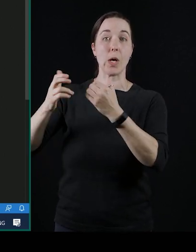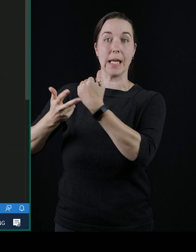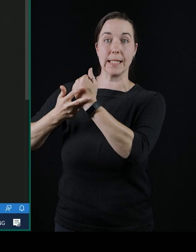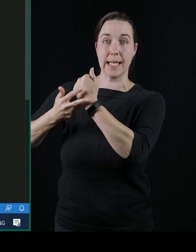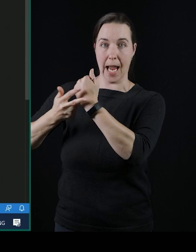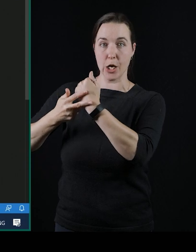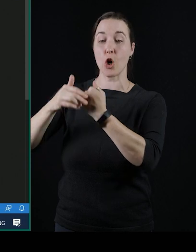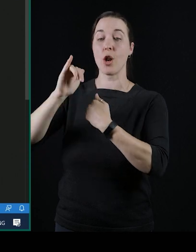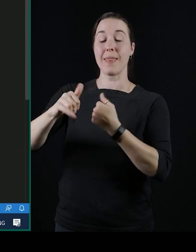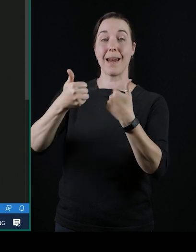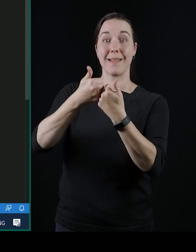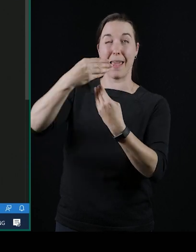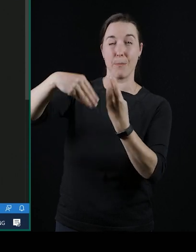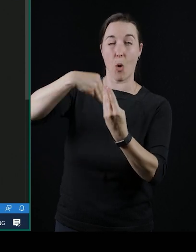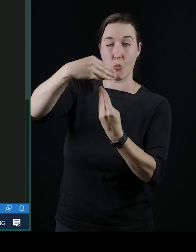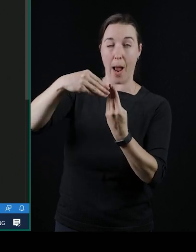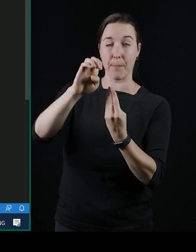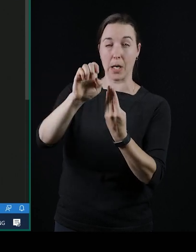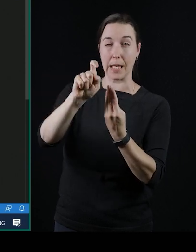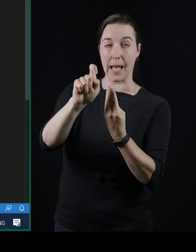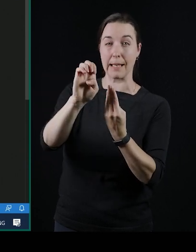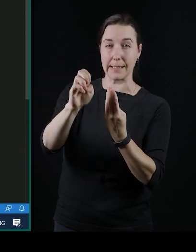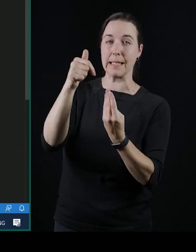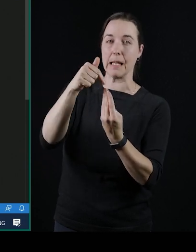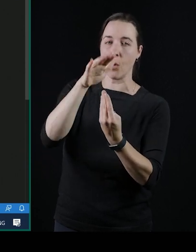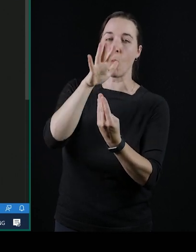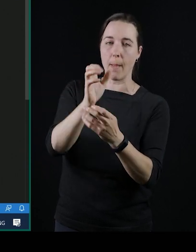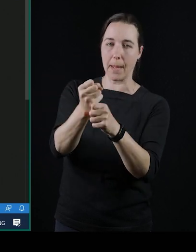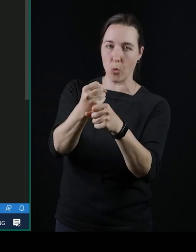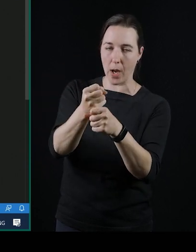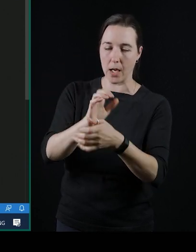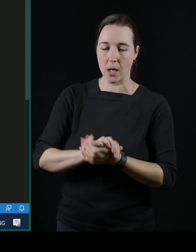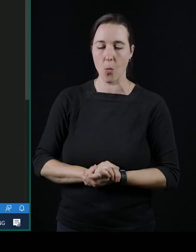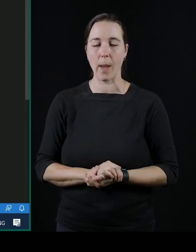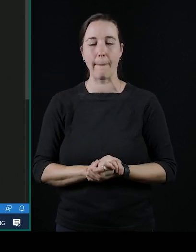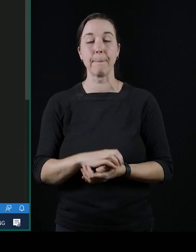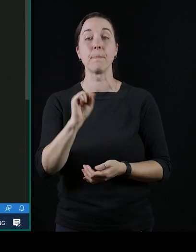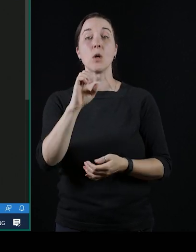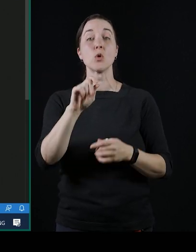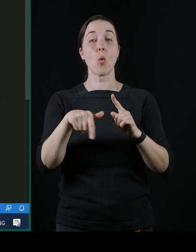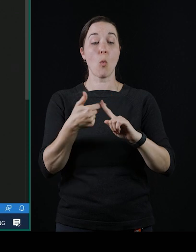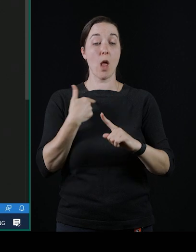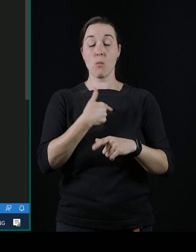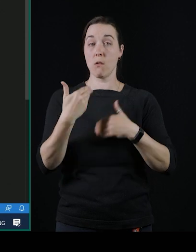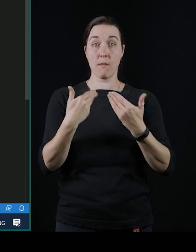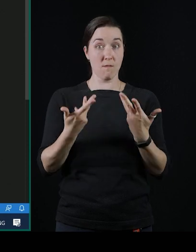the OpenArena game wrapper executable, will be cleared. As soon as we're done with this,